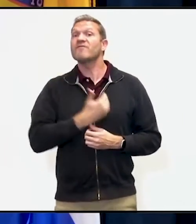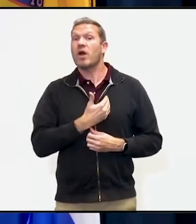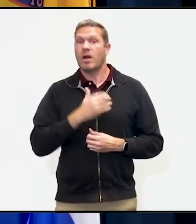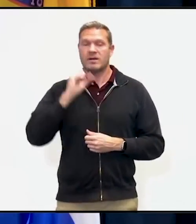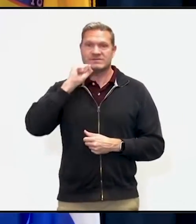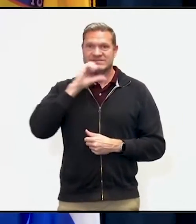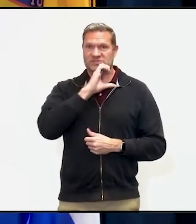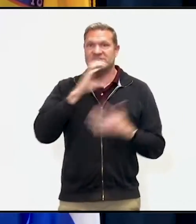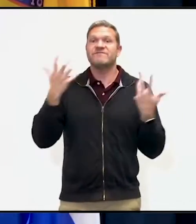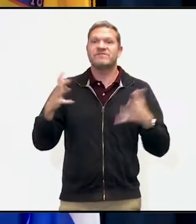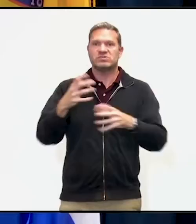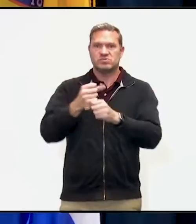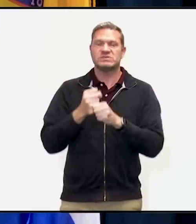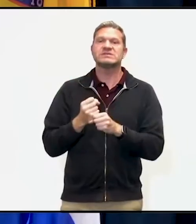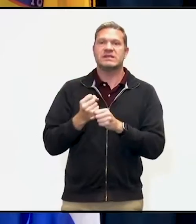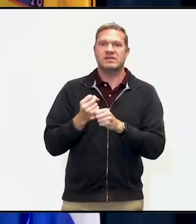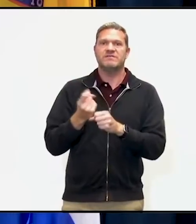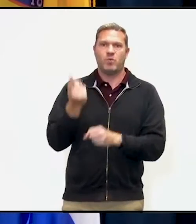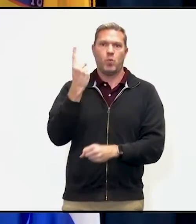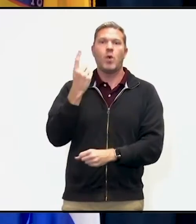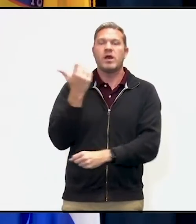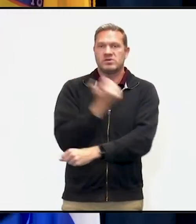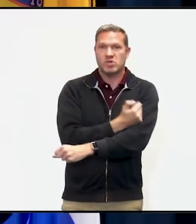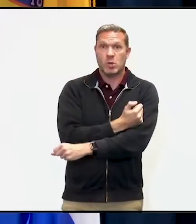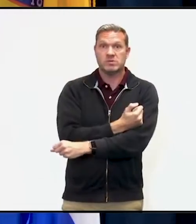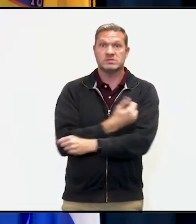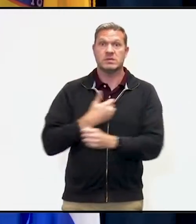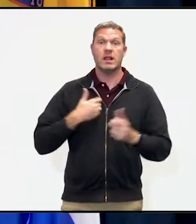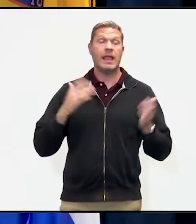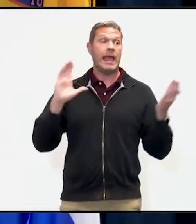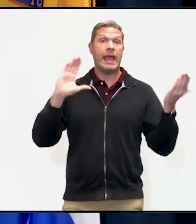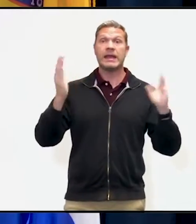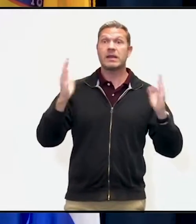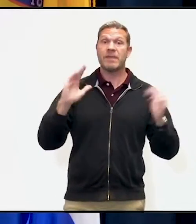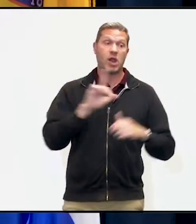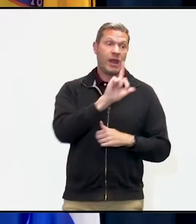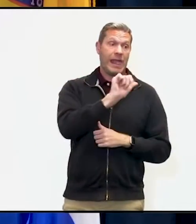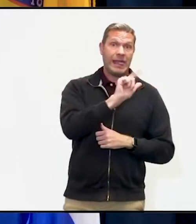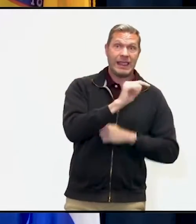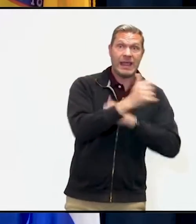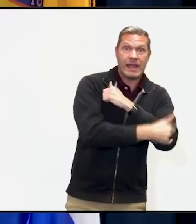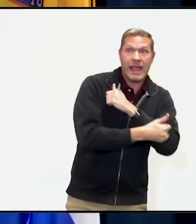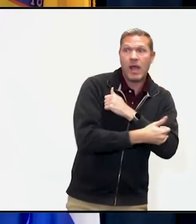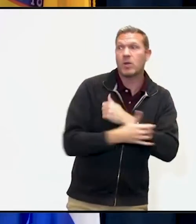By the way, we have been outpacing our L.A County and Orange county on those numbers